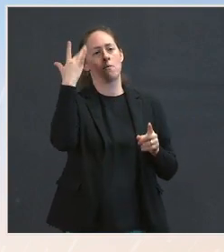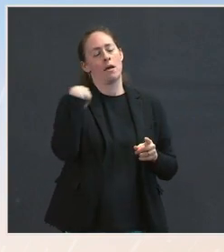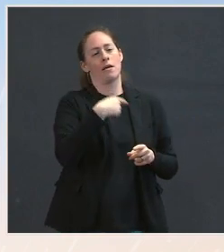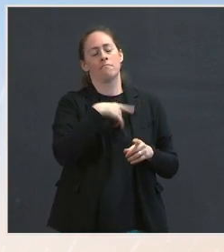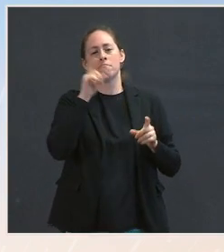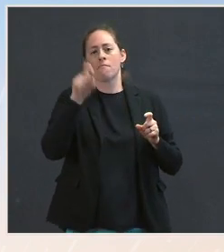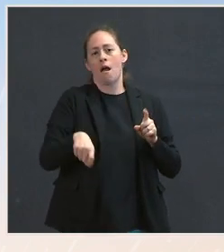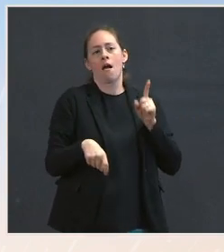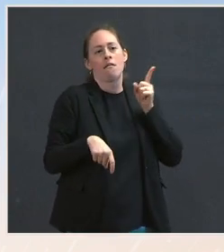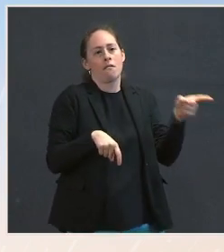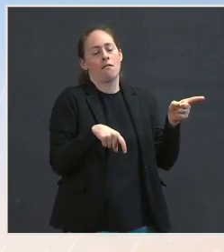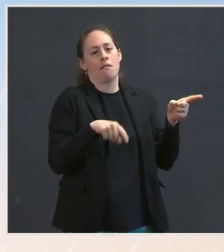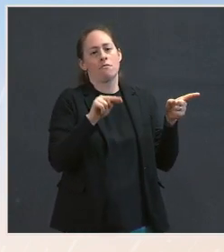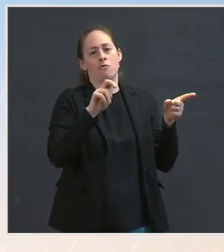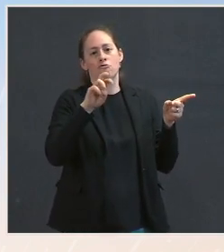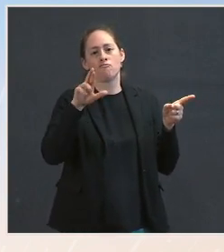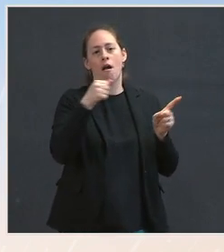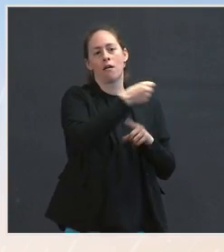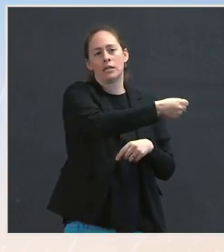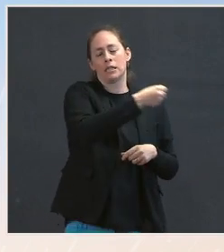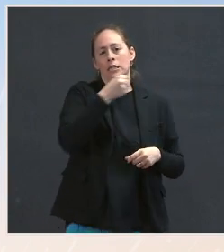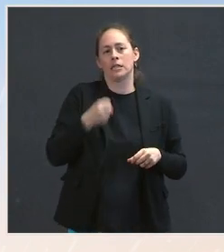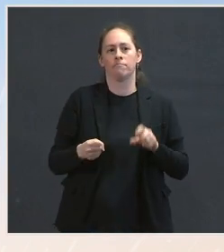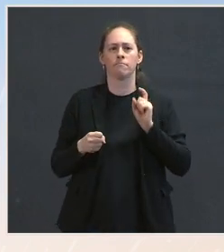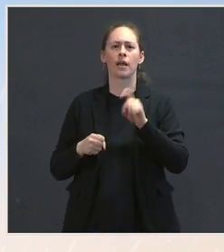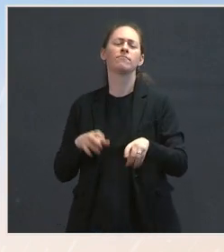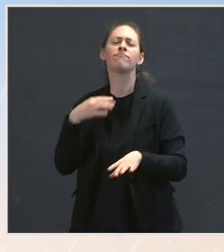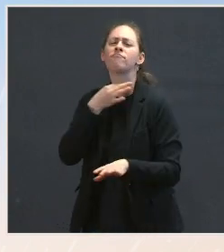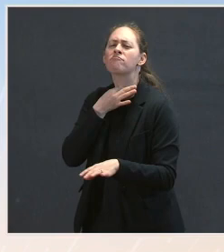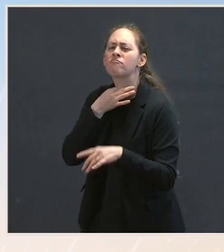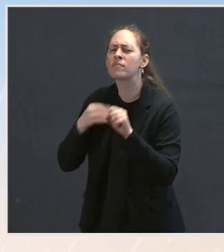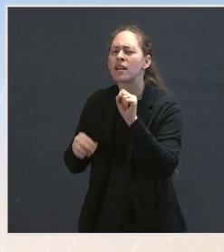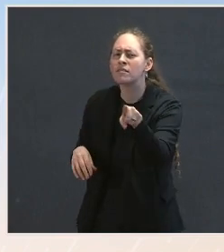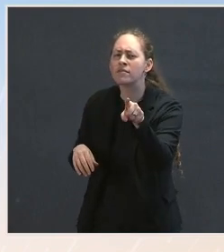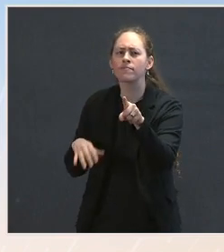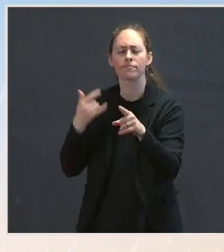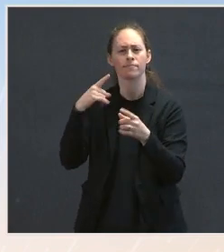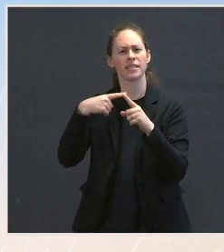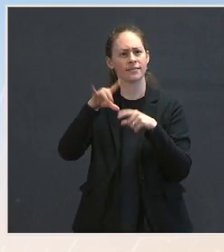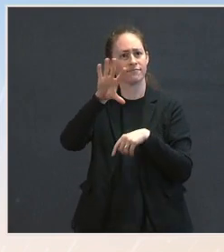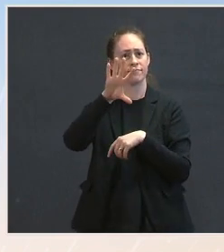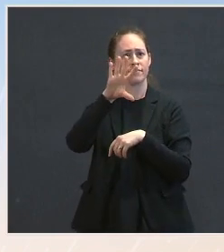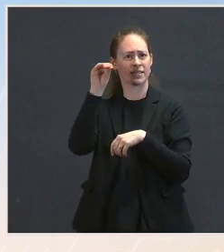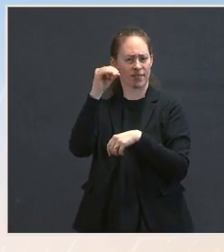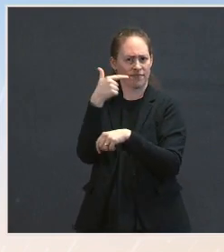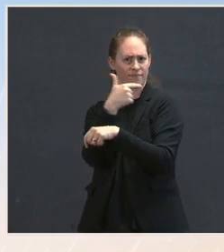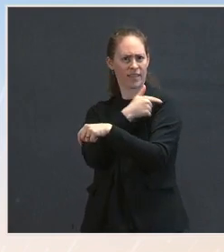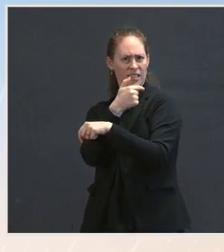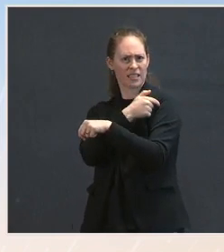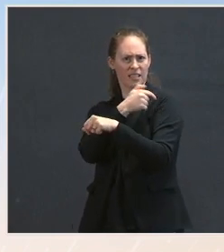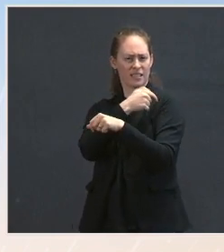The Press: On the 50 millionth shot, this afternoon, does the White House -- is the White House able to say where